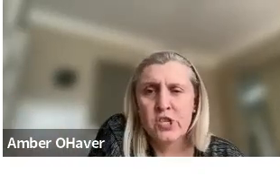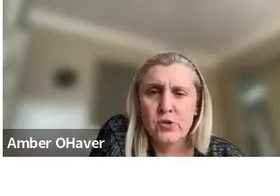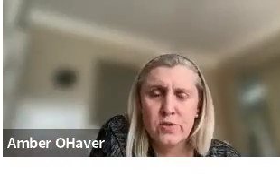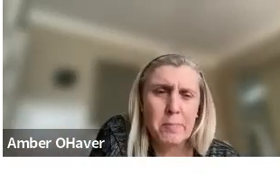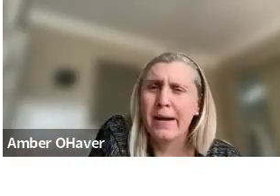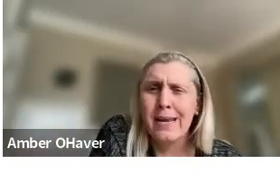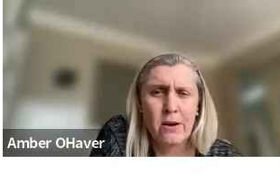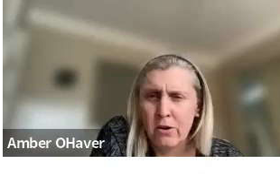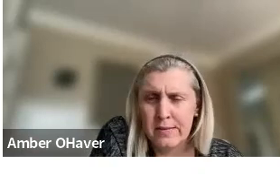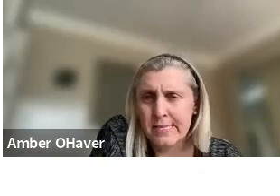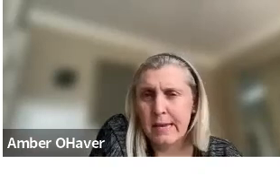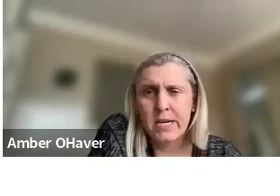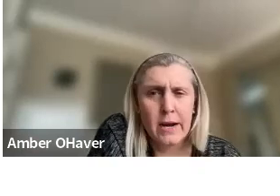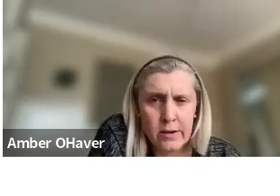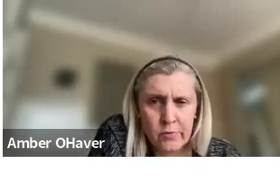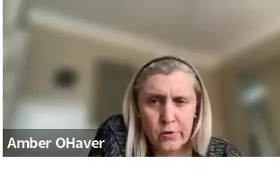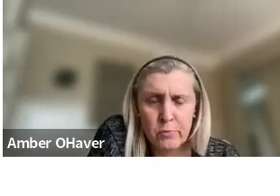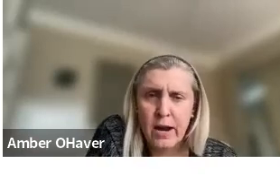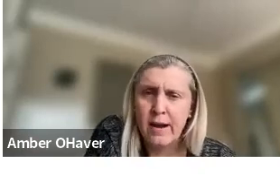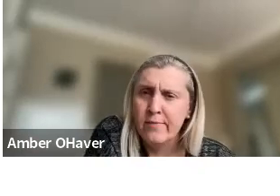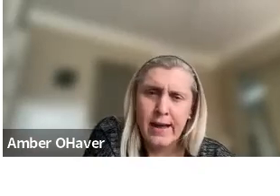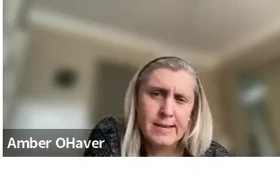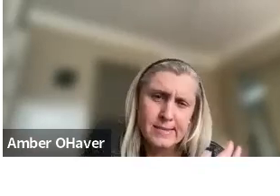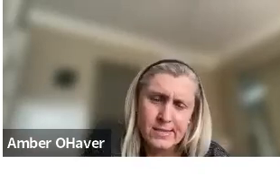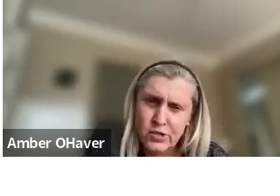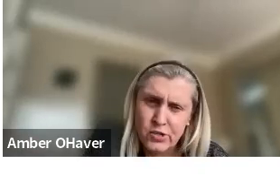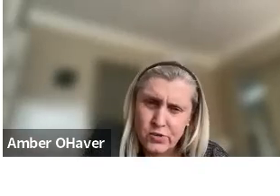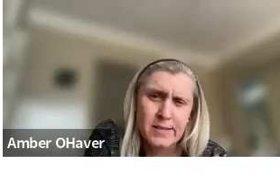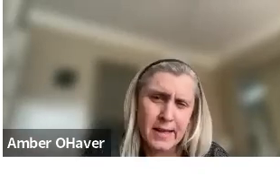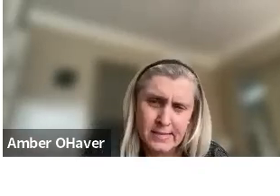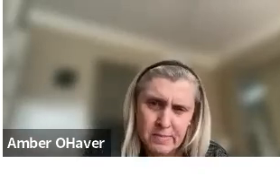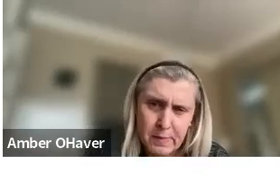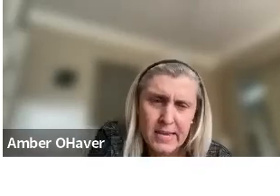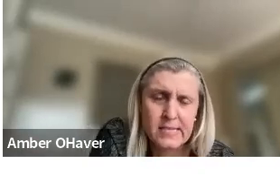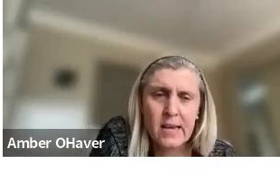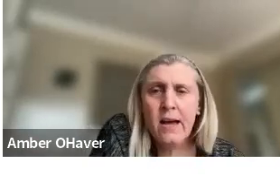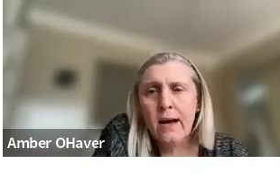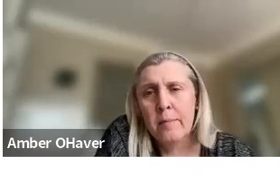What makes it sort of the you know, potentially will throw a flag for heightened skrult fee for that potential HCBS site is shared staff between nursing home and assisted living facility. You know, adds it, or would potentially floral red flag for heightened scrutiny of that potential Hcbs site is that their shared staff between the nursing home and the assistant living facility? There isn't much separation between the two.